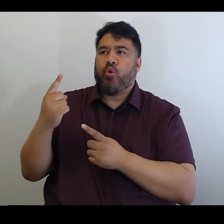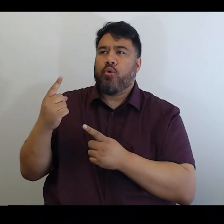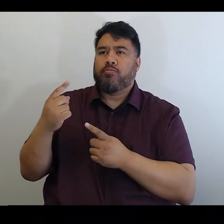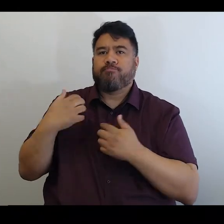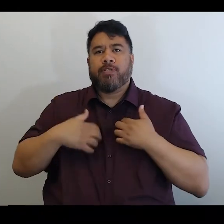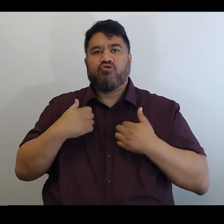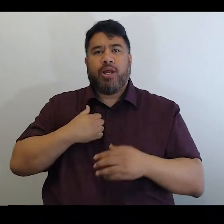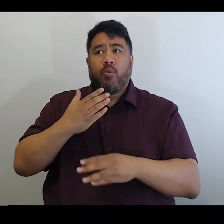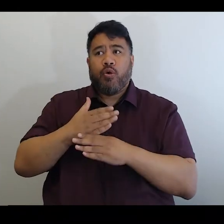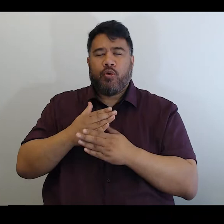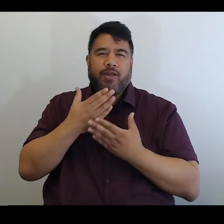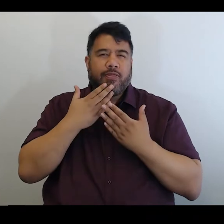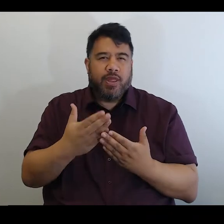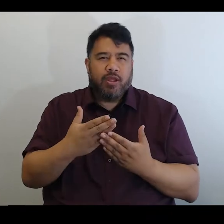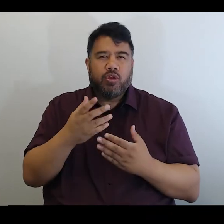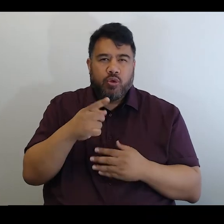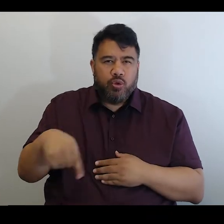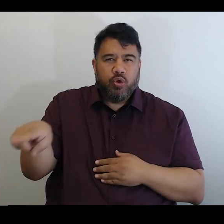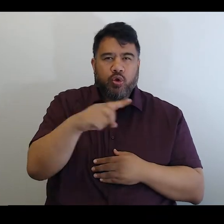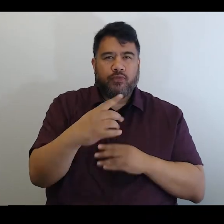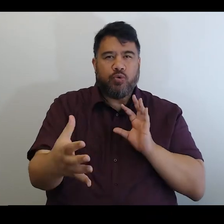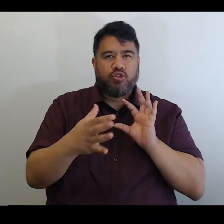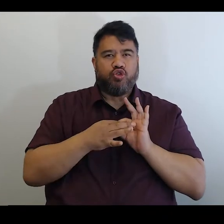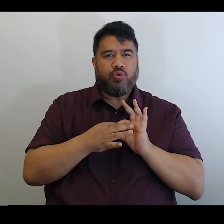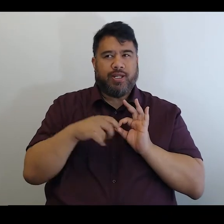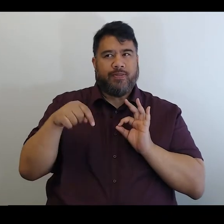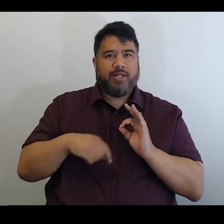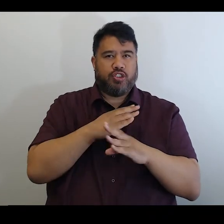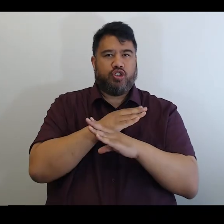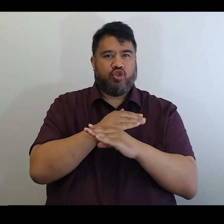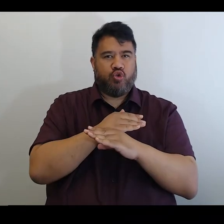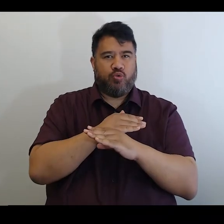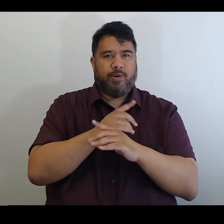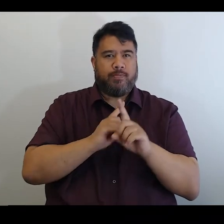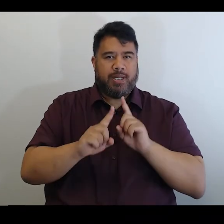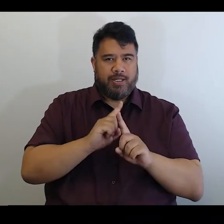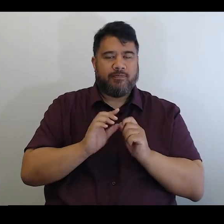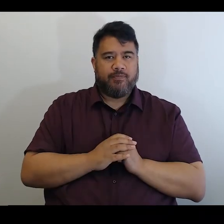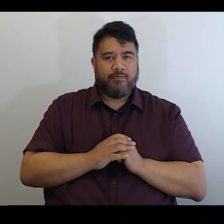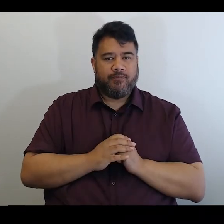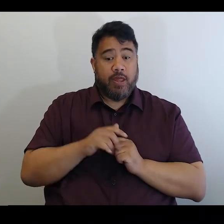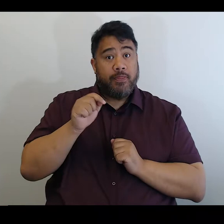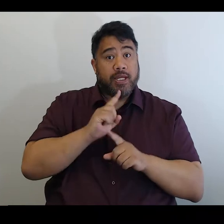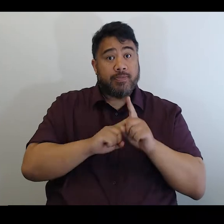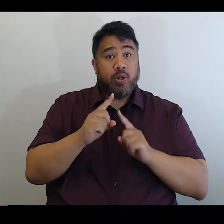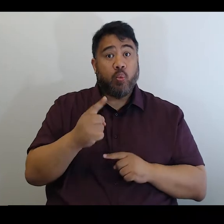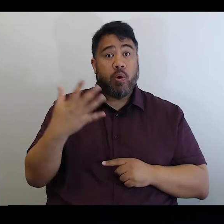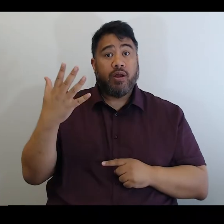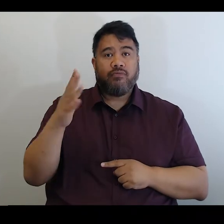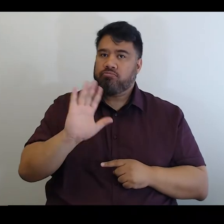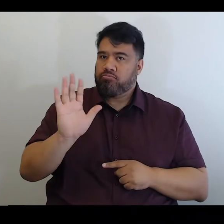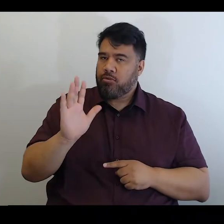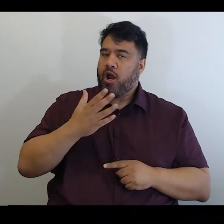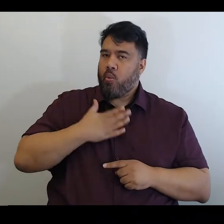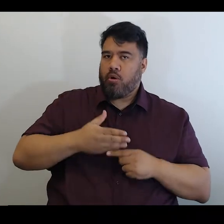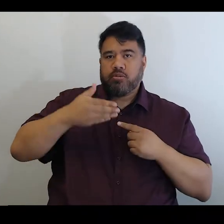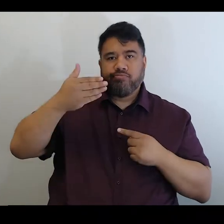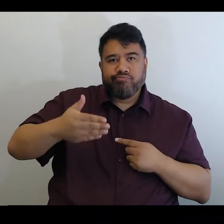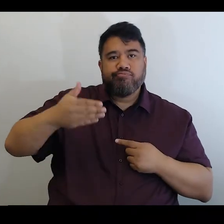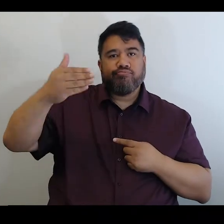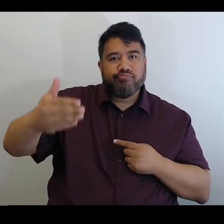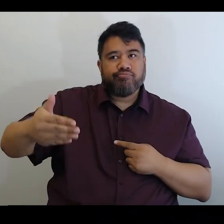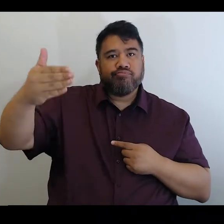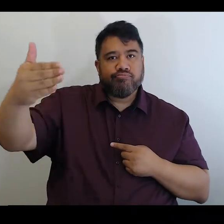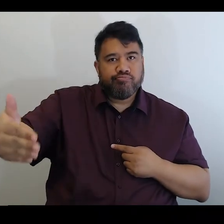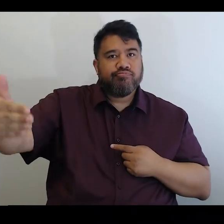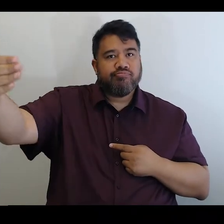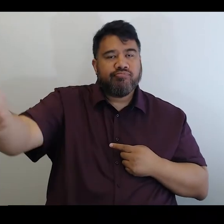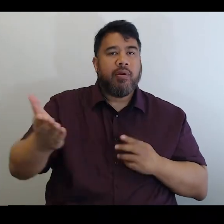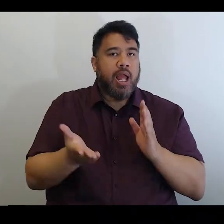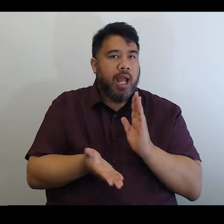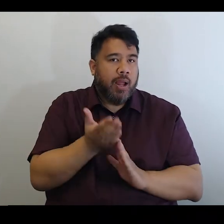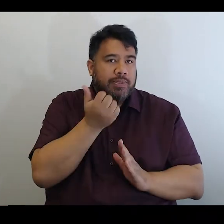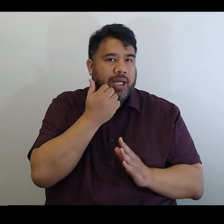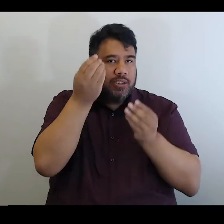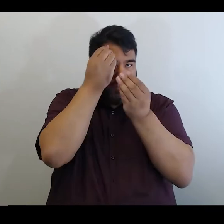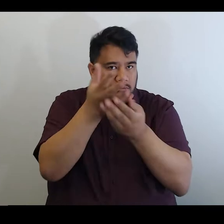I hope this will be the first of many sessions like this, that we have where we can share updates and I can hear directly from you about what's top of mind.